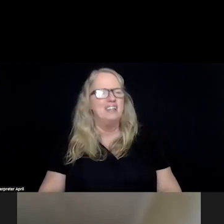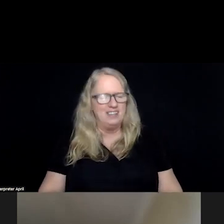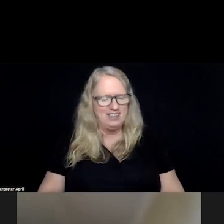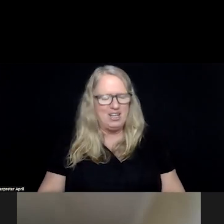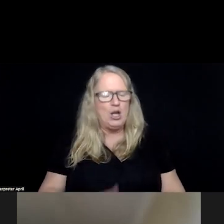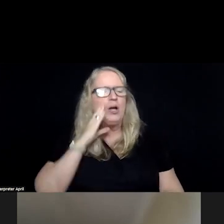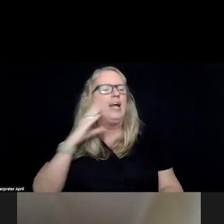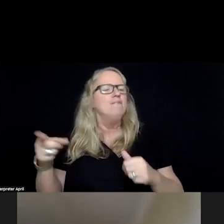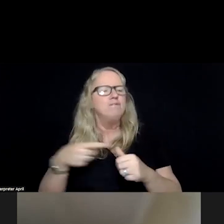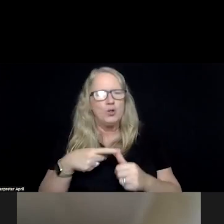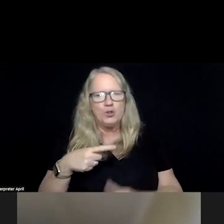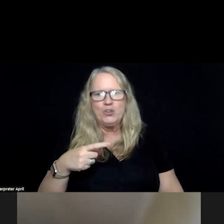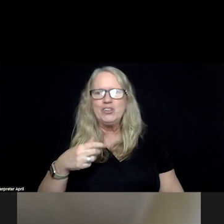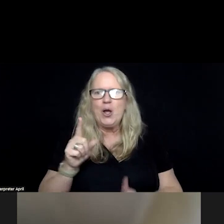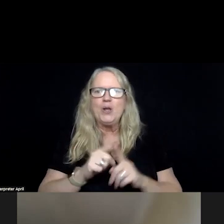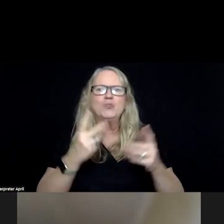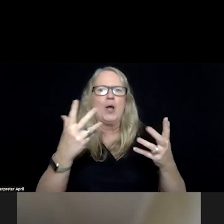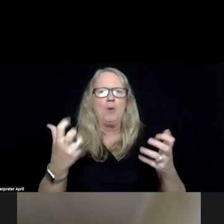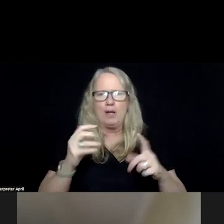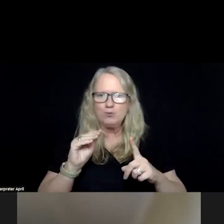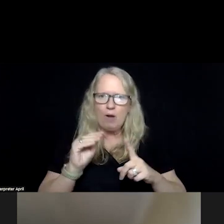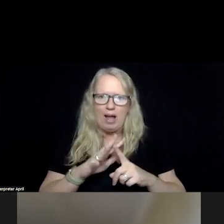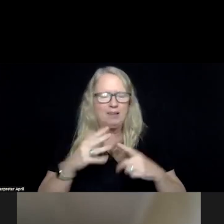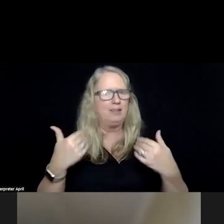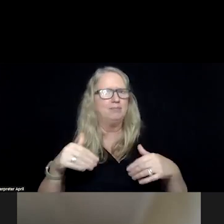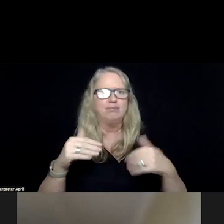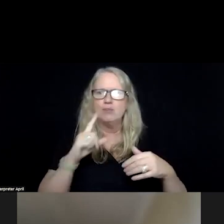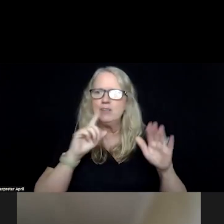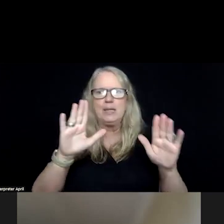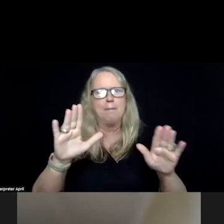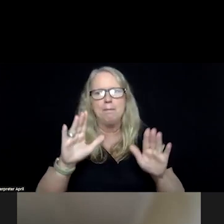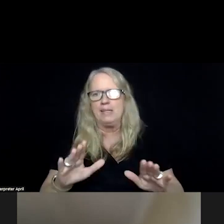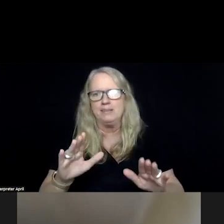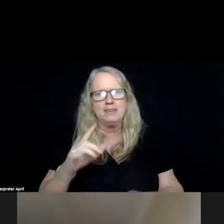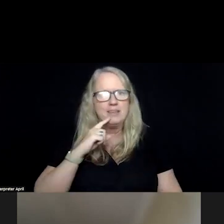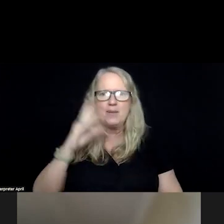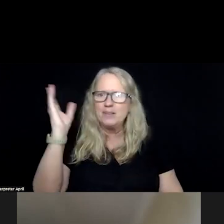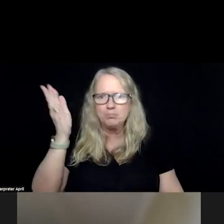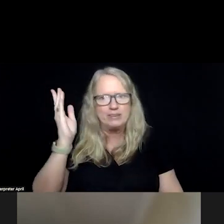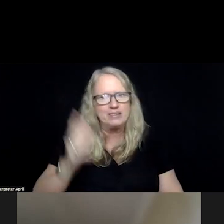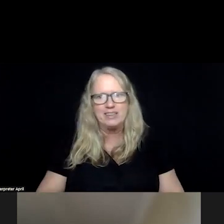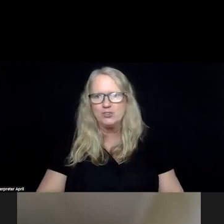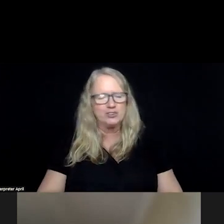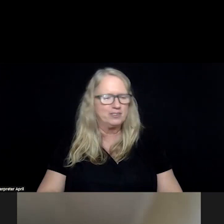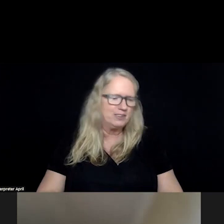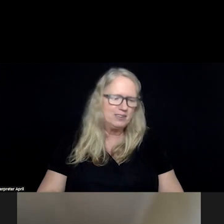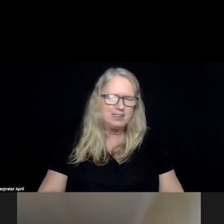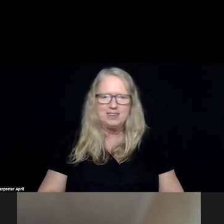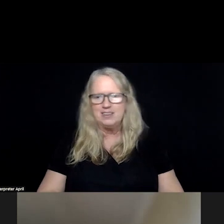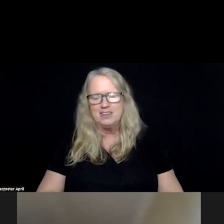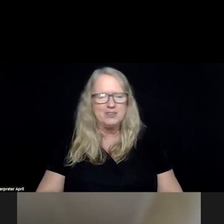I WANT TO HIGHLIGHT HOW AMAZING THIS PRESENTATION WAS. I WOULD LOVE TO DO